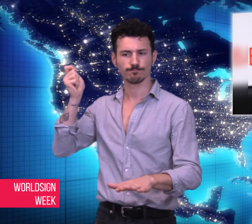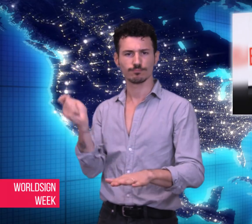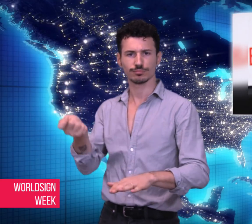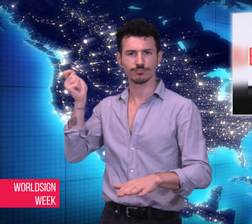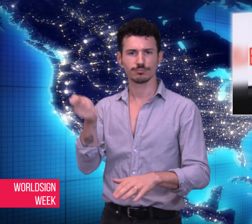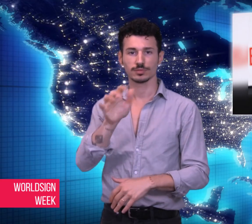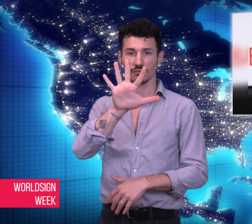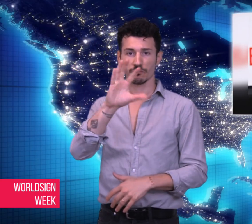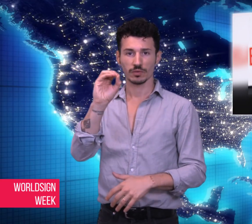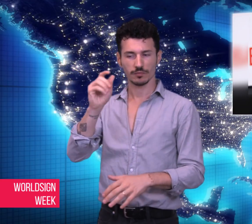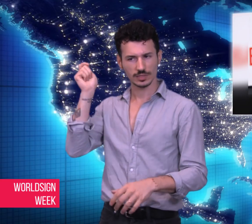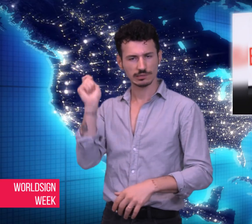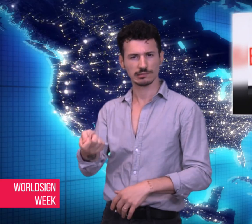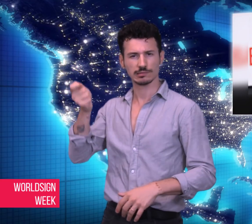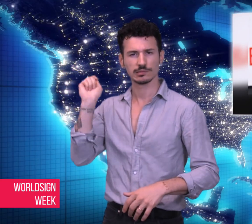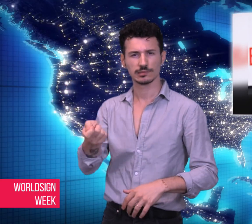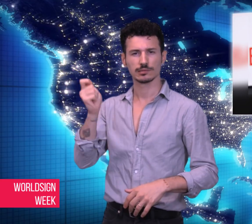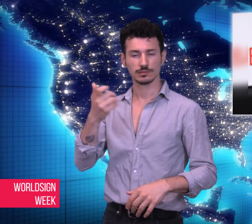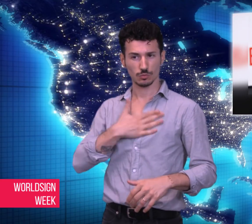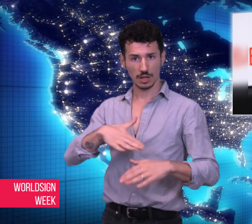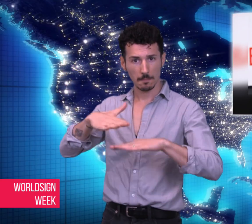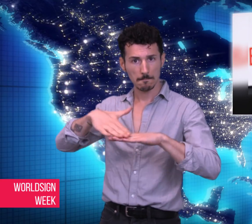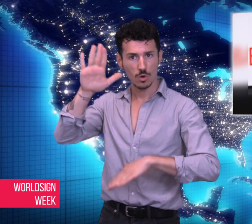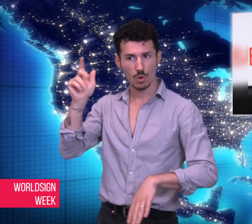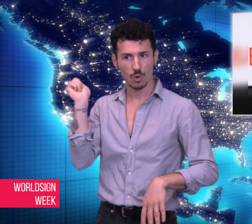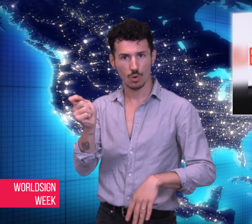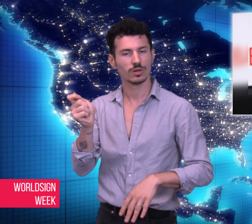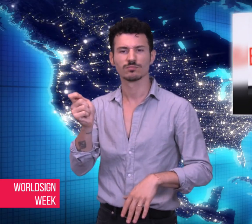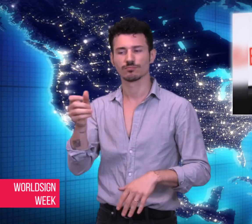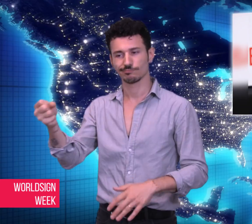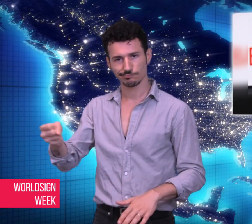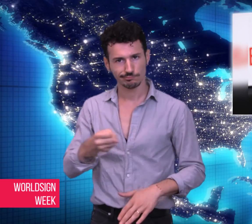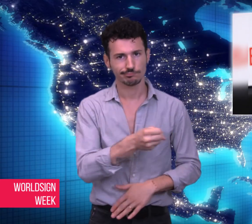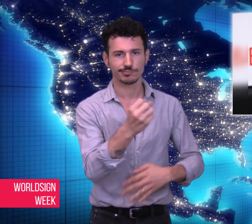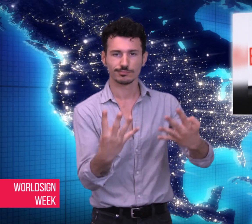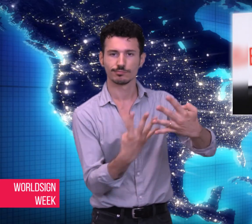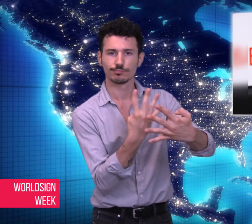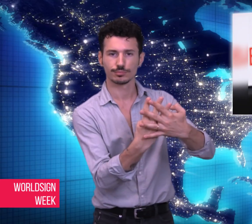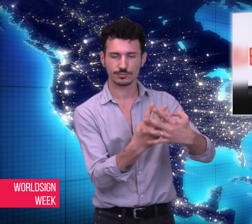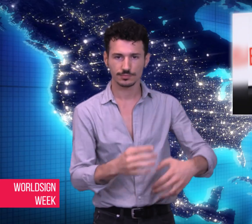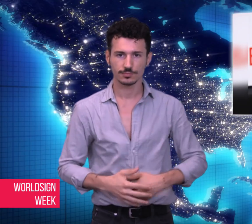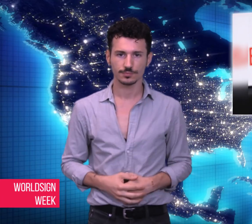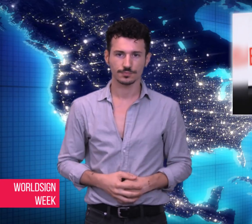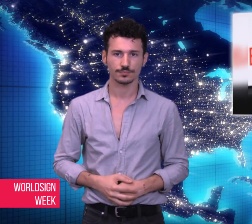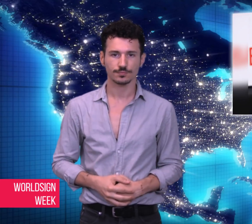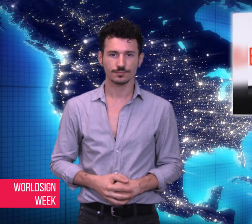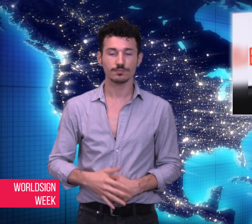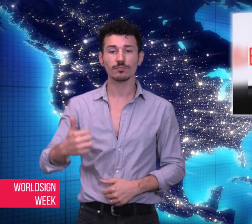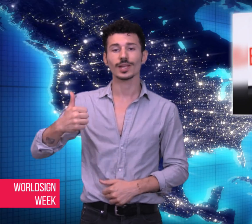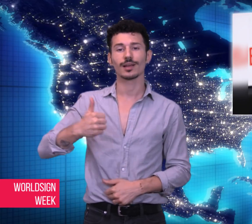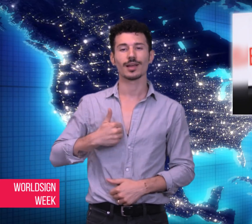for women's rights and that’s not going to change,” she said, adding